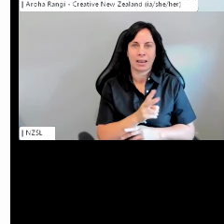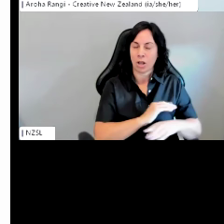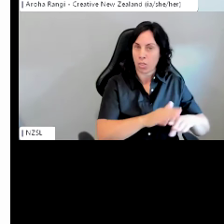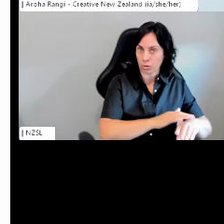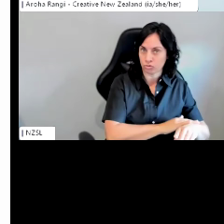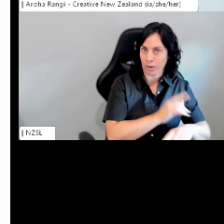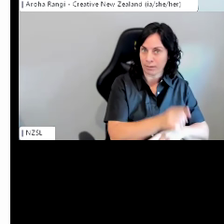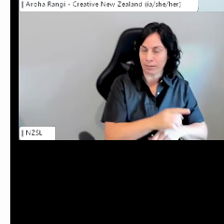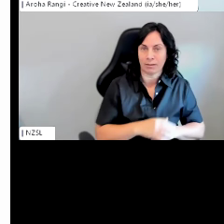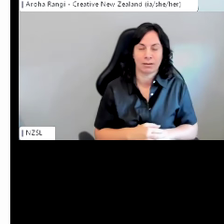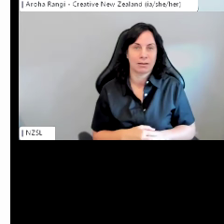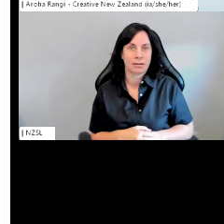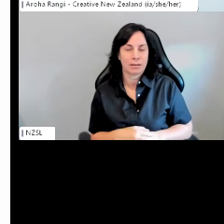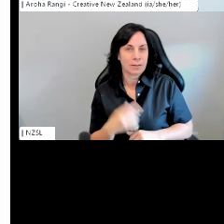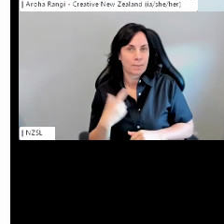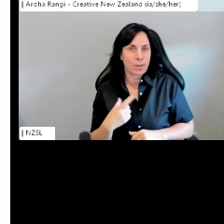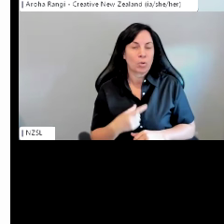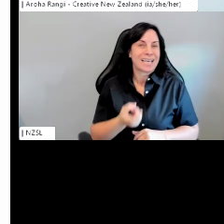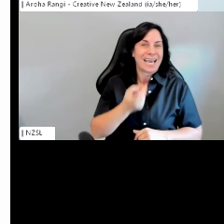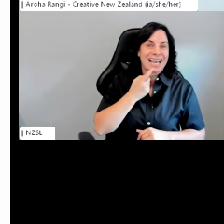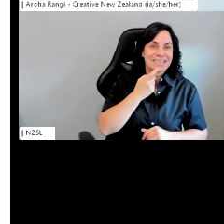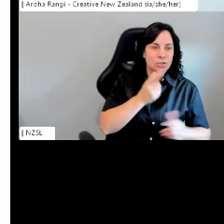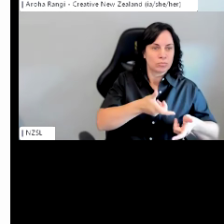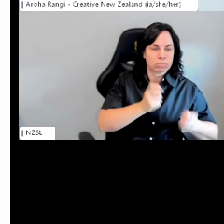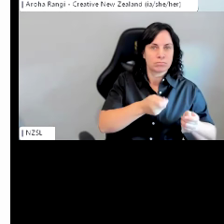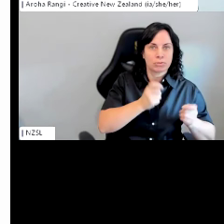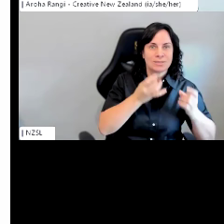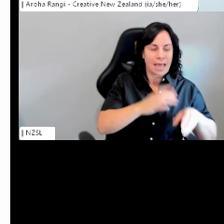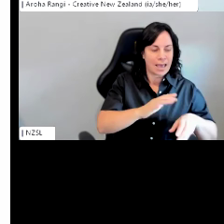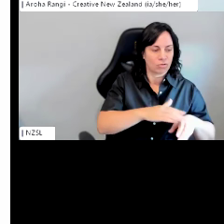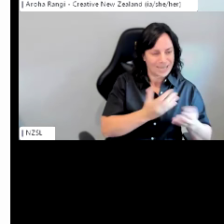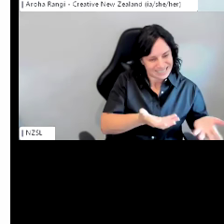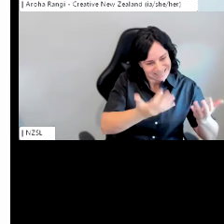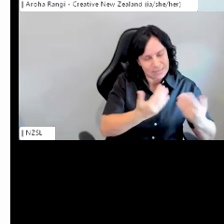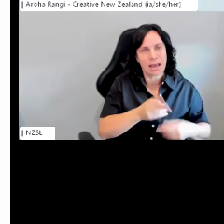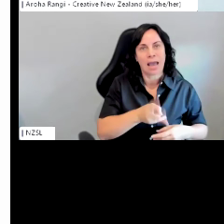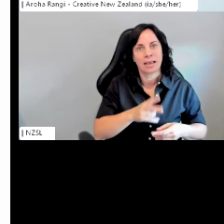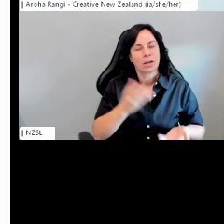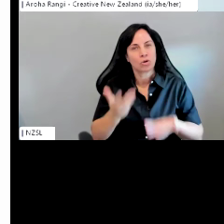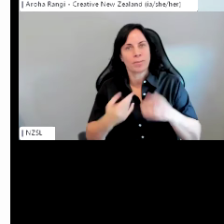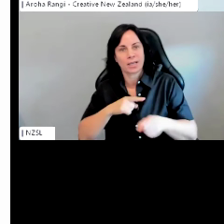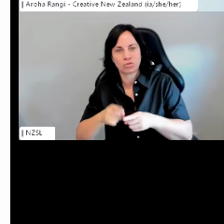were coming than it is to get brand new people who've never been. Um but um but I think it's